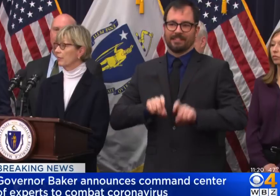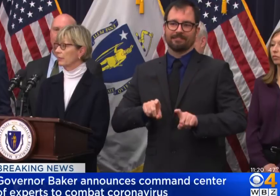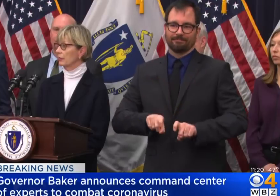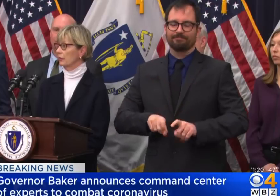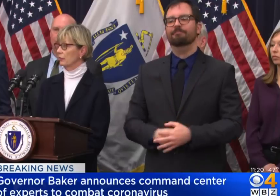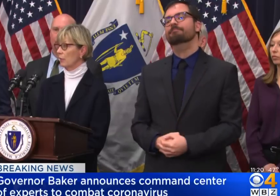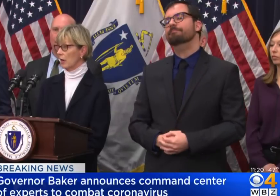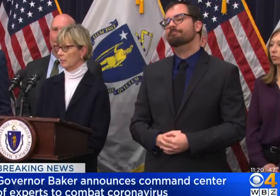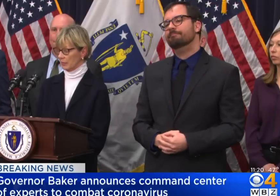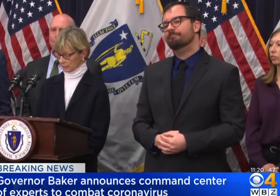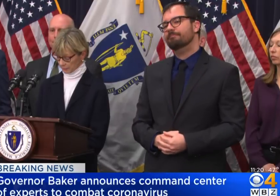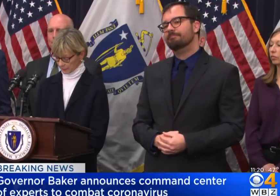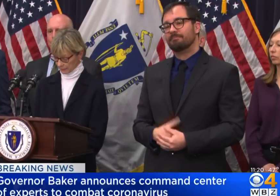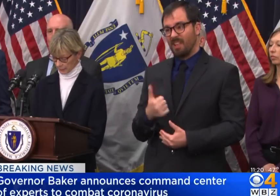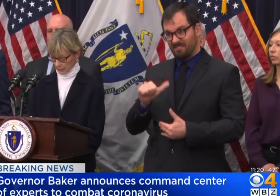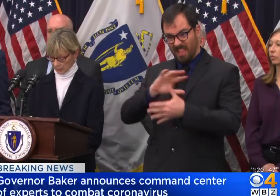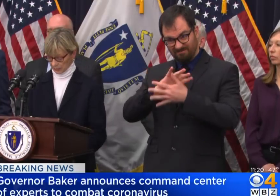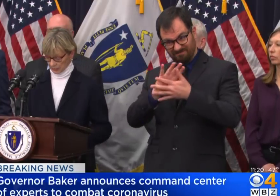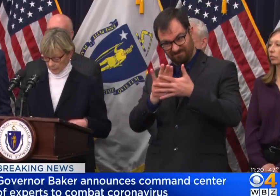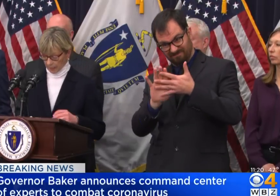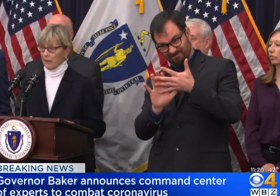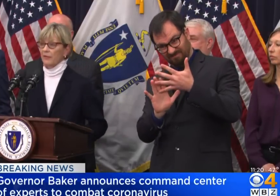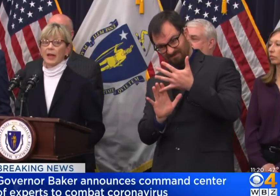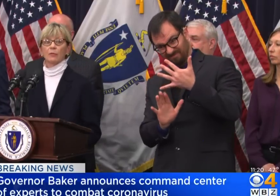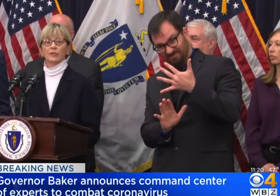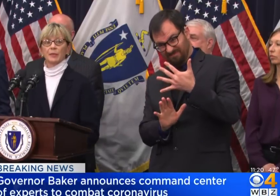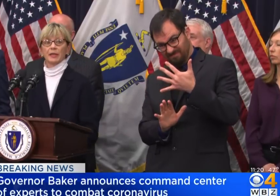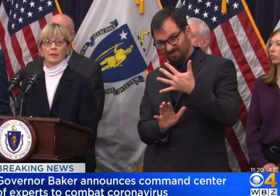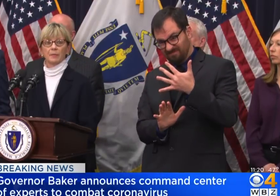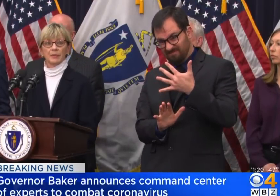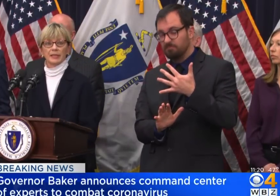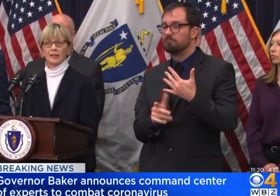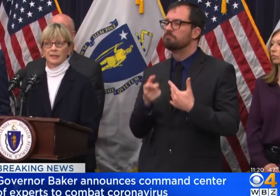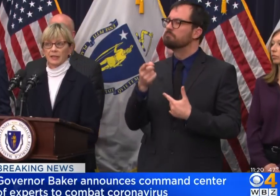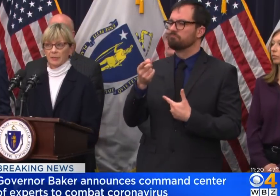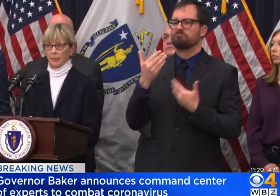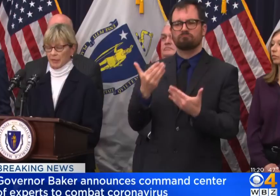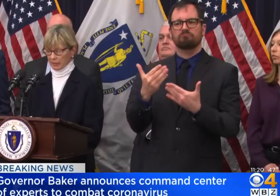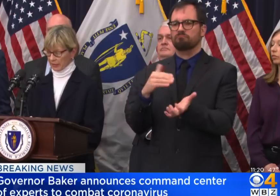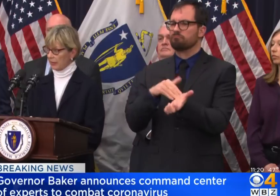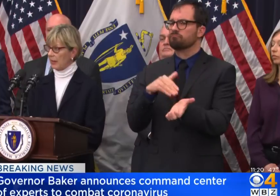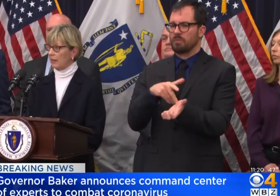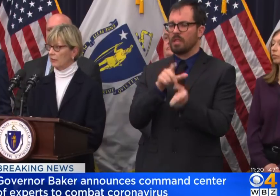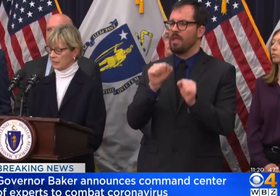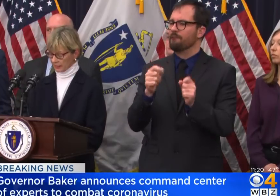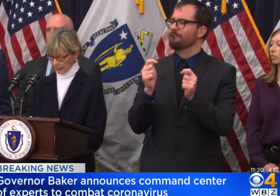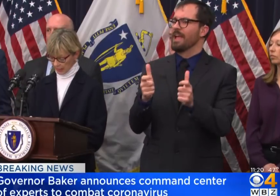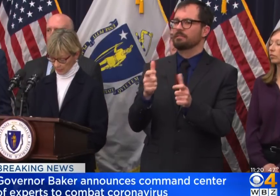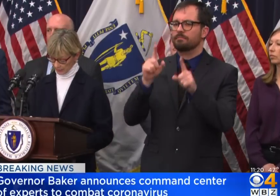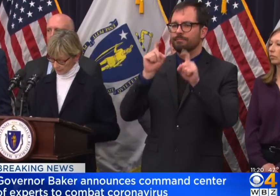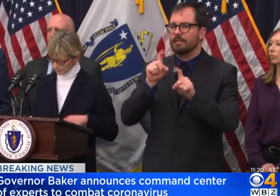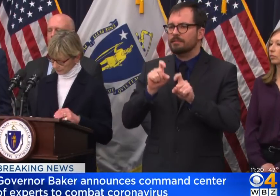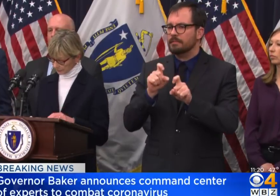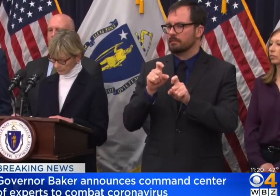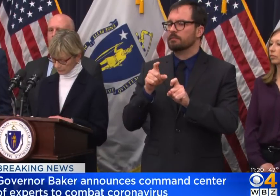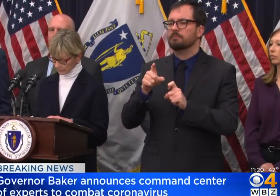COUNTRIES. SECOND CHANGE IS THAT CLINICIANS CAN SUBMIT A SINGLE SWAB RATHER